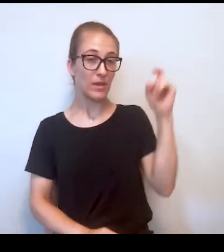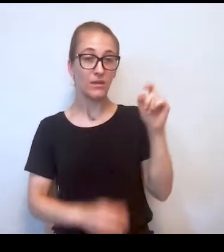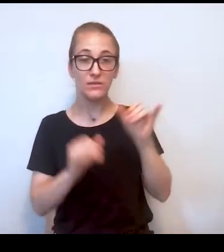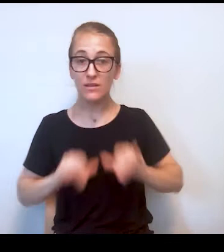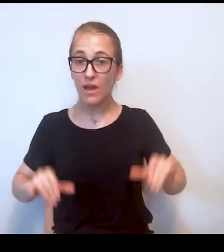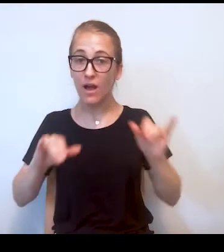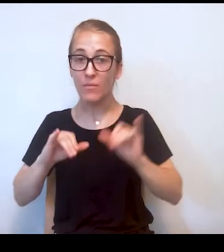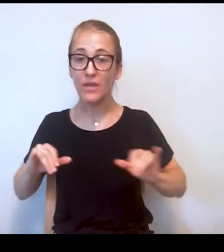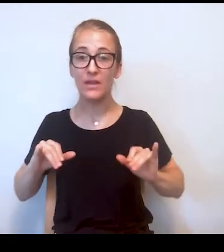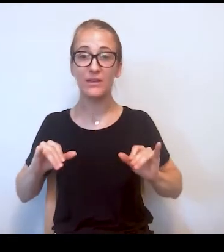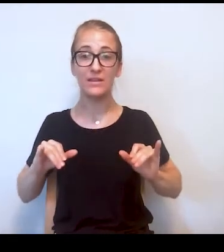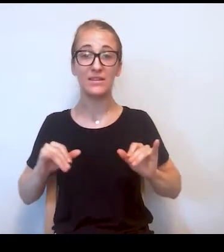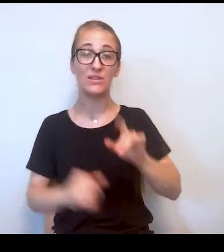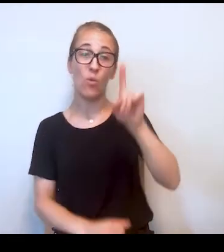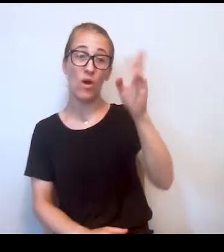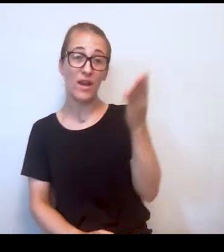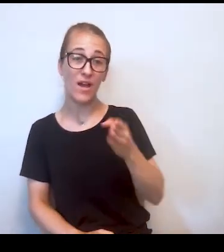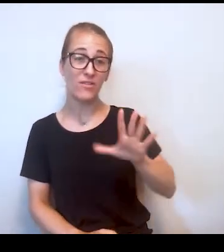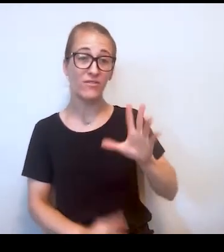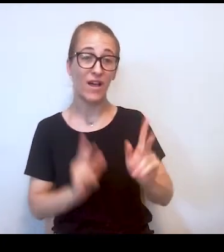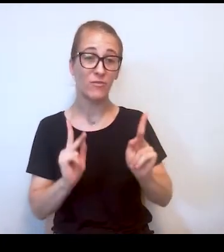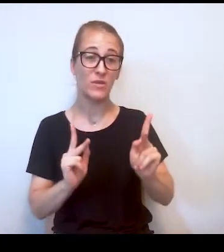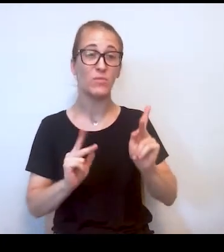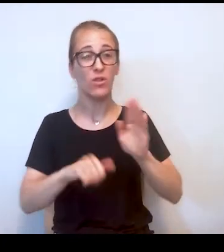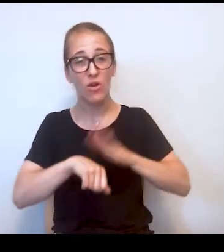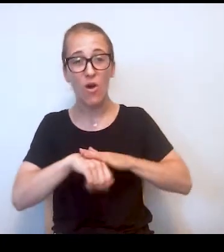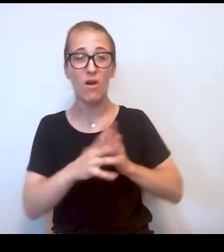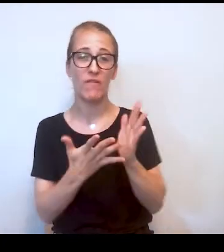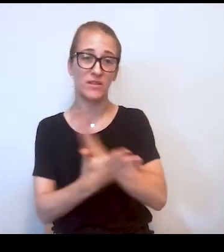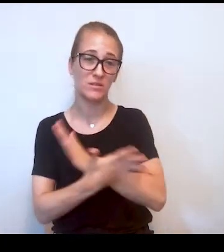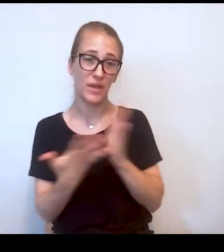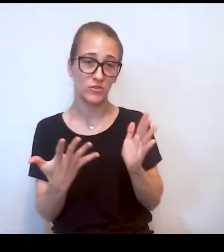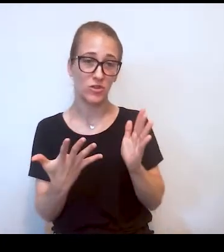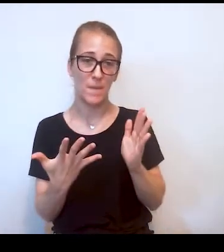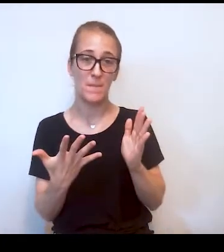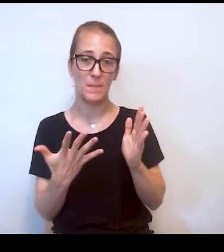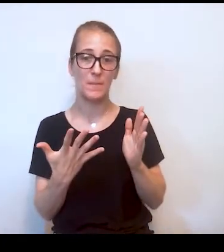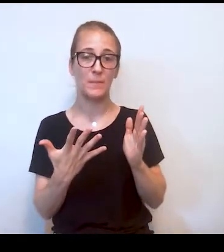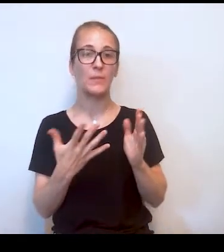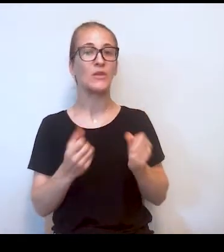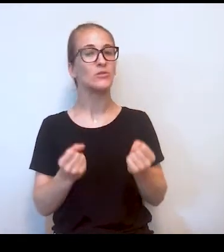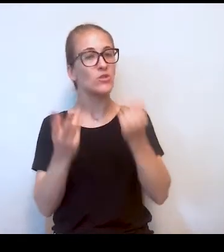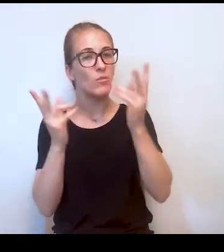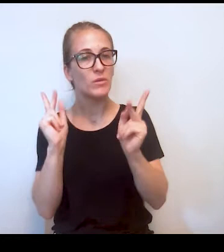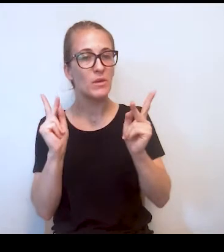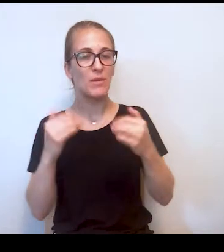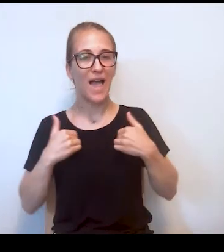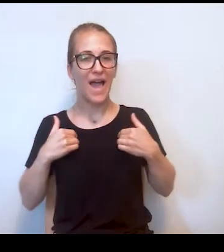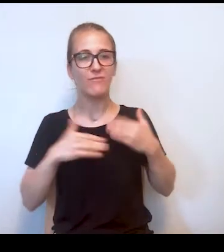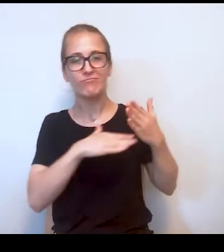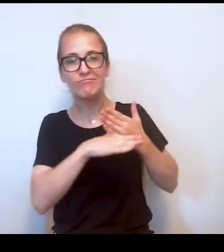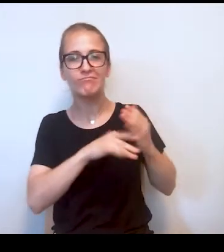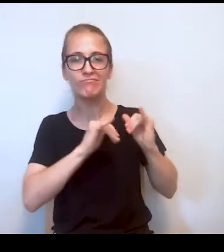are on the spectrum in some way. So many people have these experiences and throughout their lives have been told,